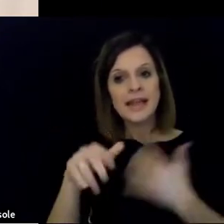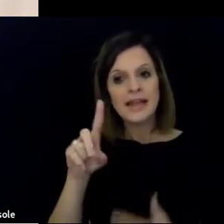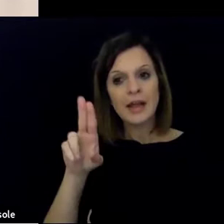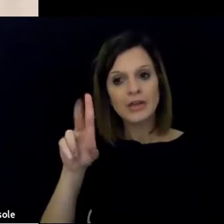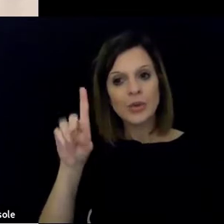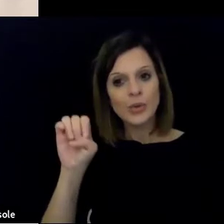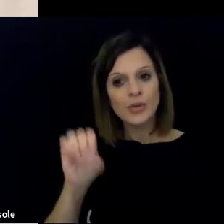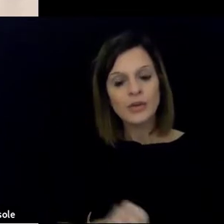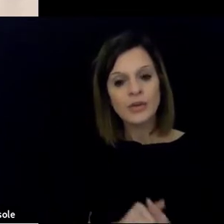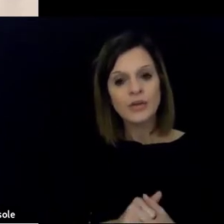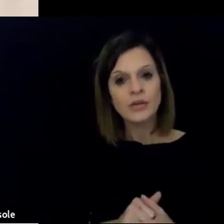Not today.